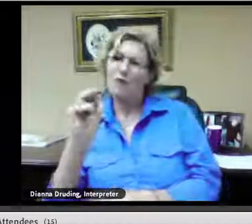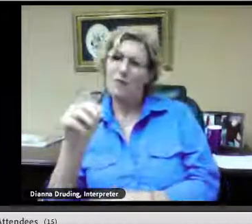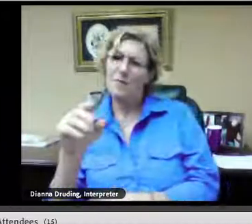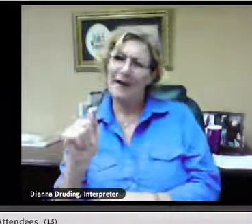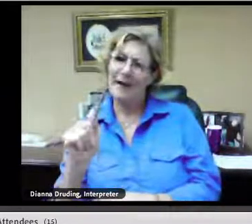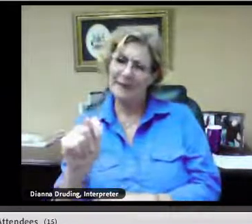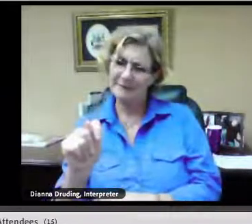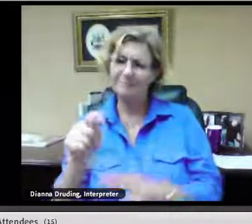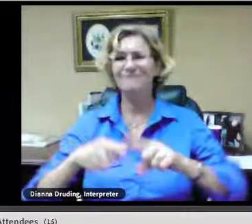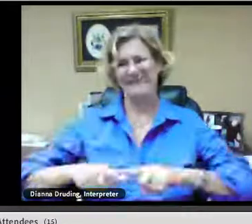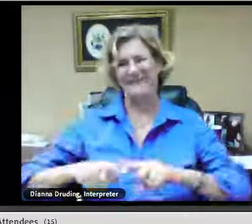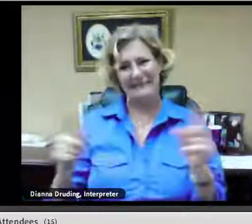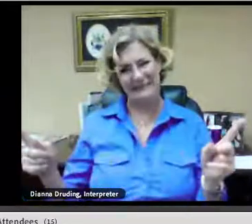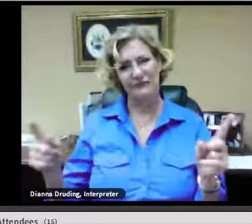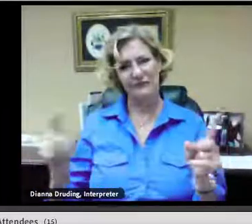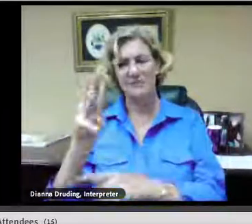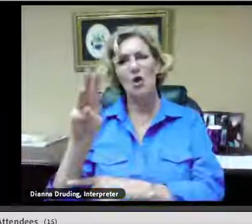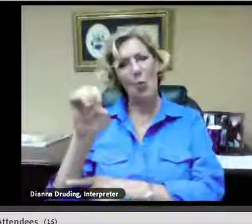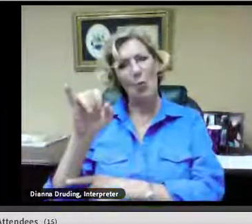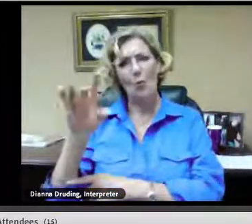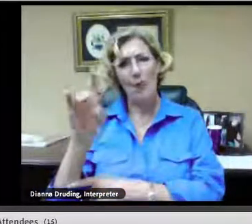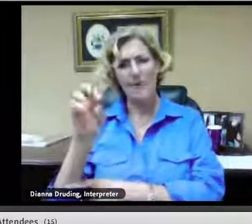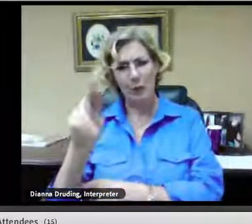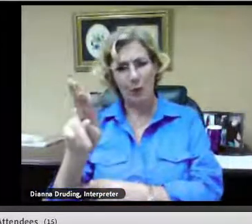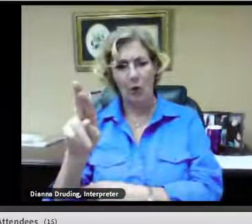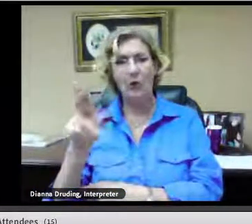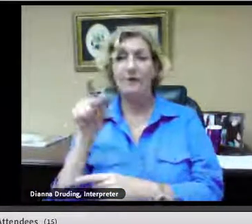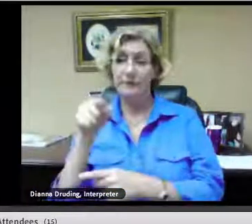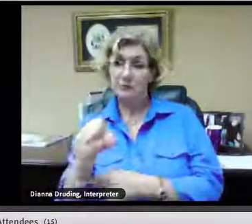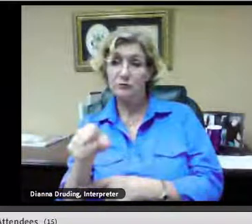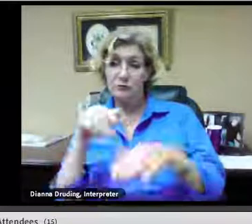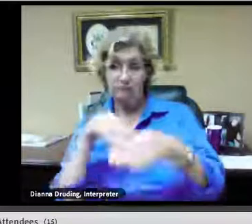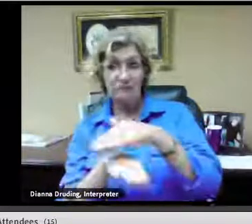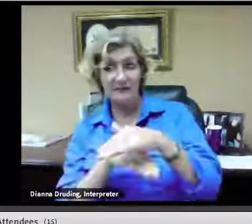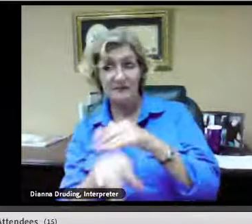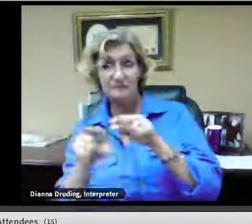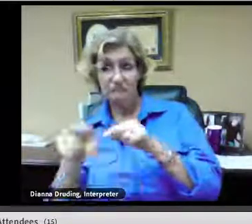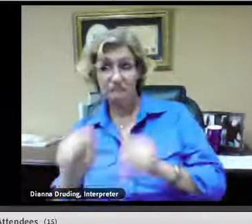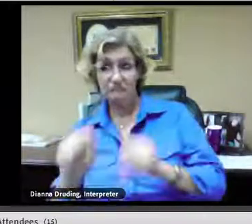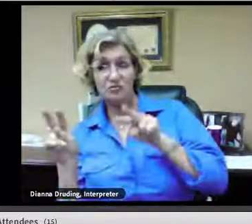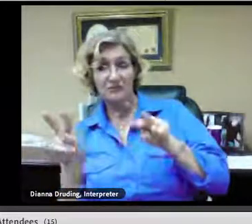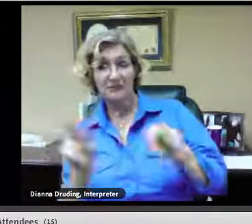And you may be accessing it now. Seems like we have, you know, quite a few people on right now,